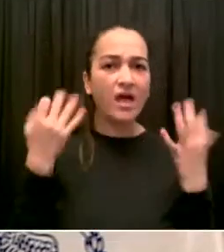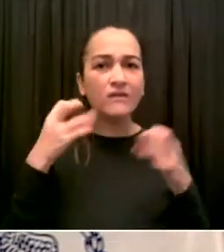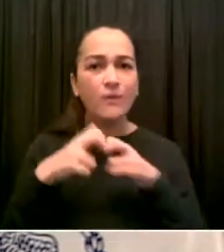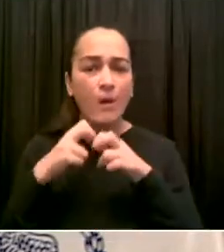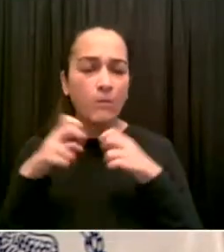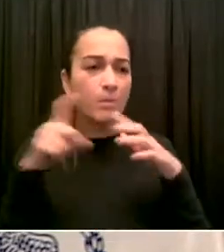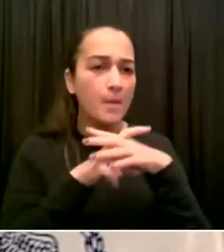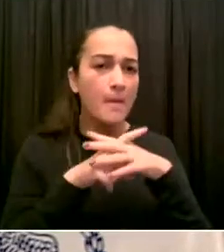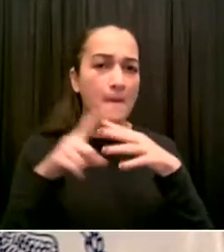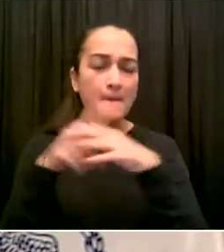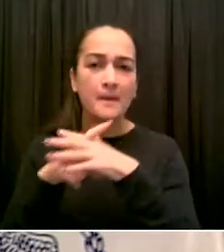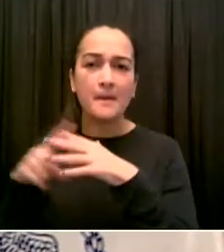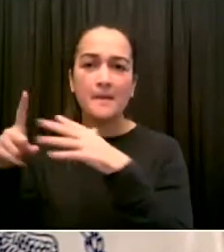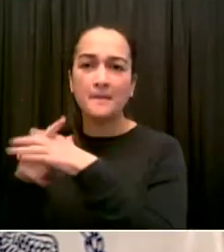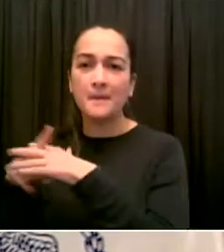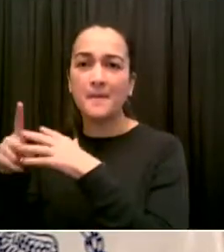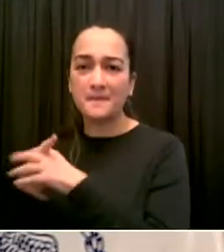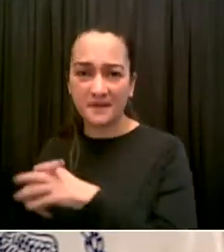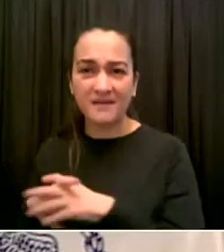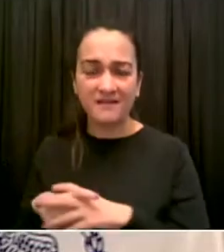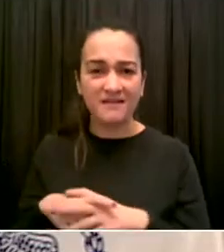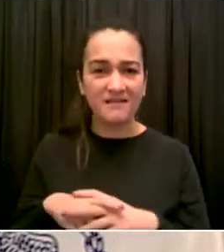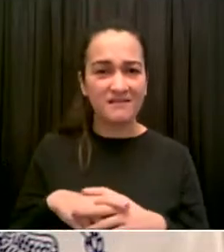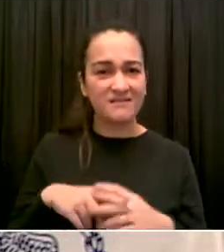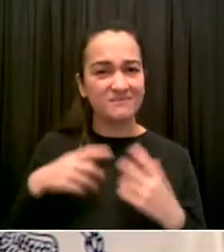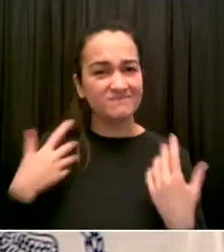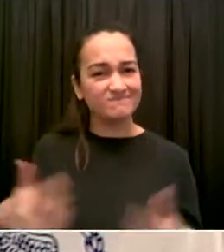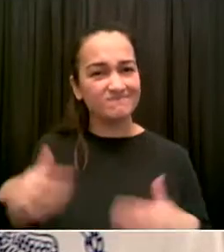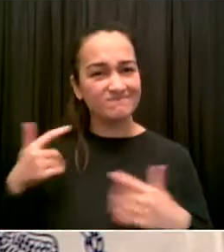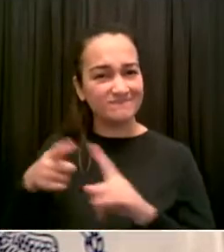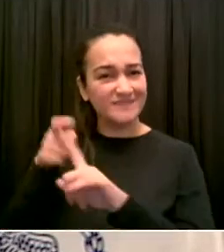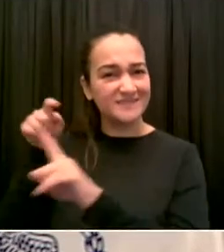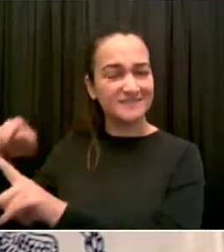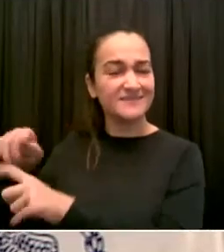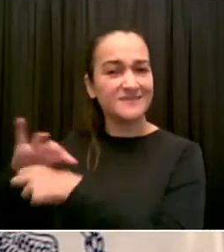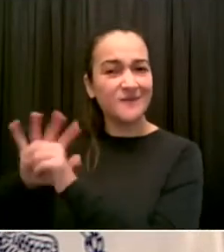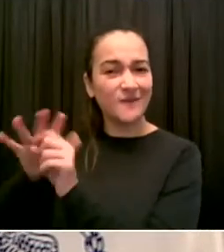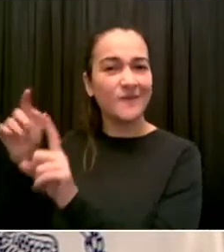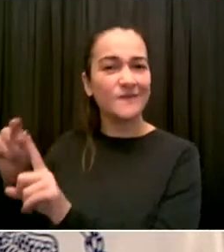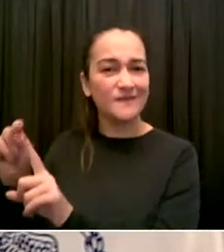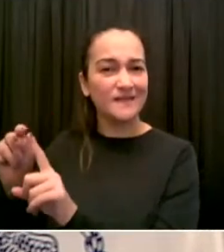LIFE, BUT CREATED DISRUPTIONS AND MAJOR CHALLENGES IN MANY OTHER PARTS OF FELI IN THE